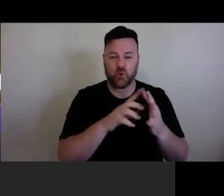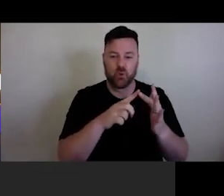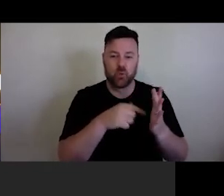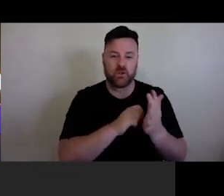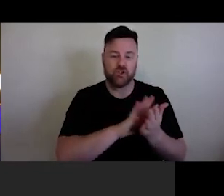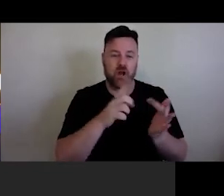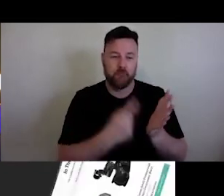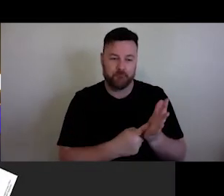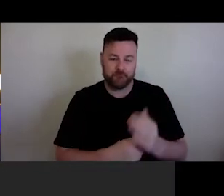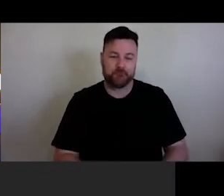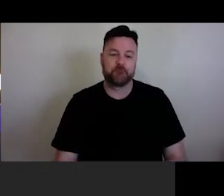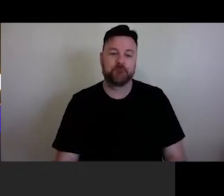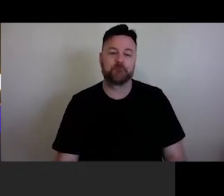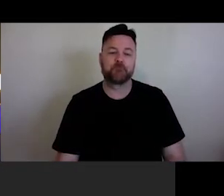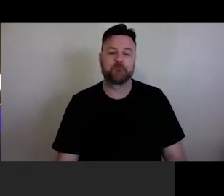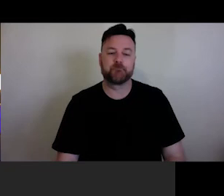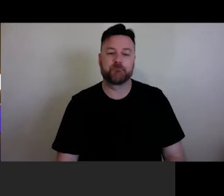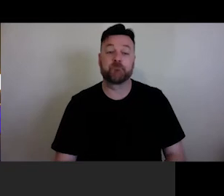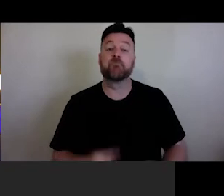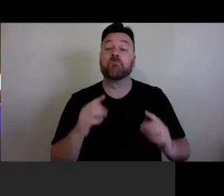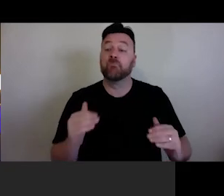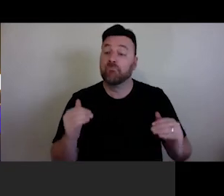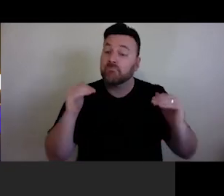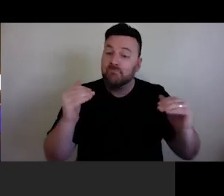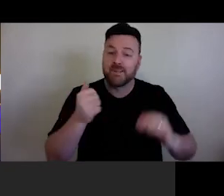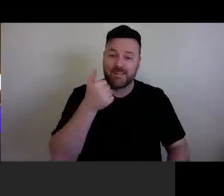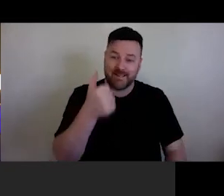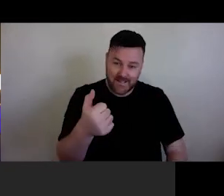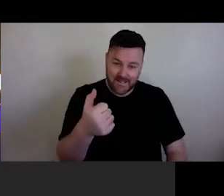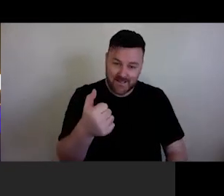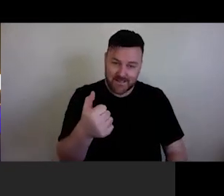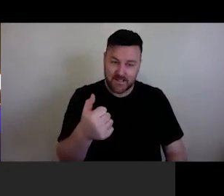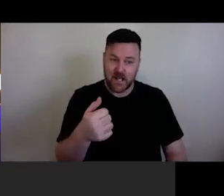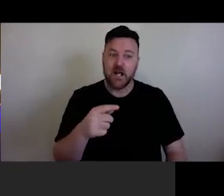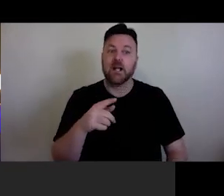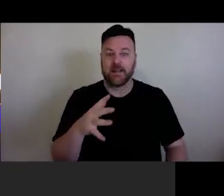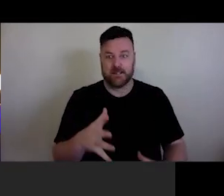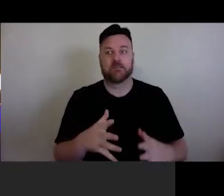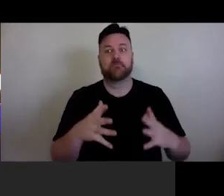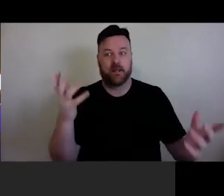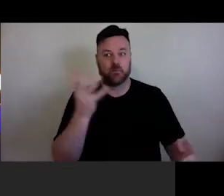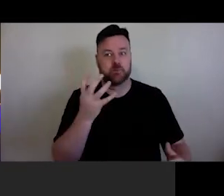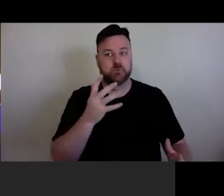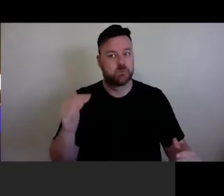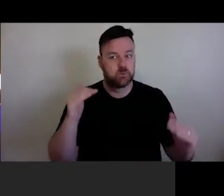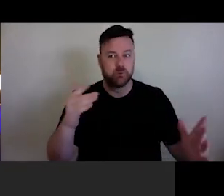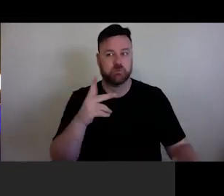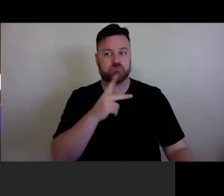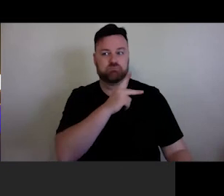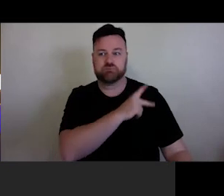highly recommend that. And then also our level 6 which is kind of the big video hardware version. This is really Pro again. You're not going